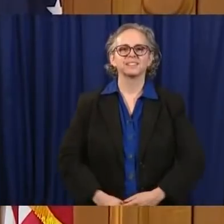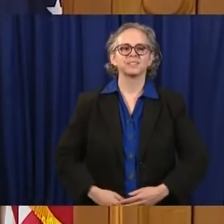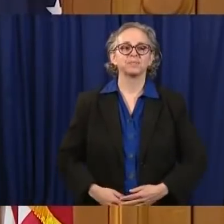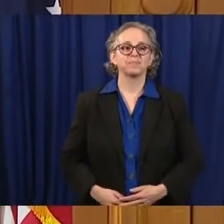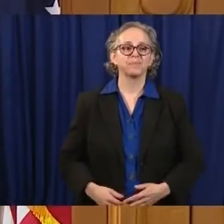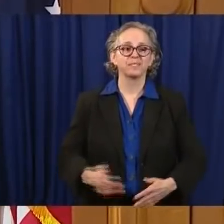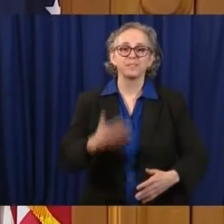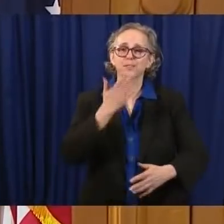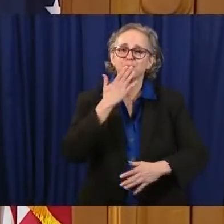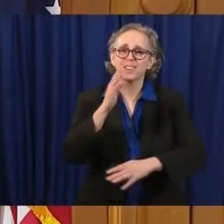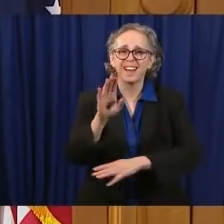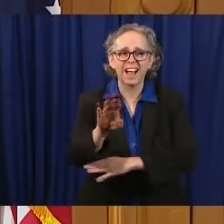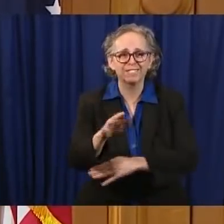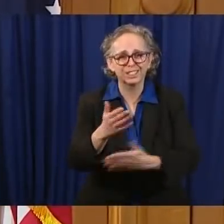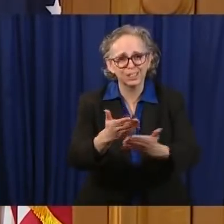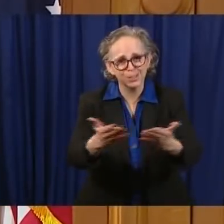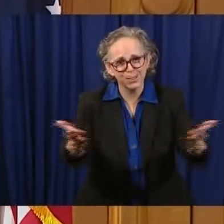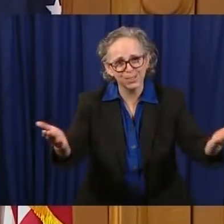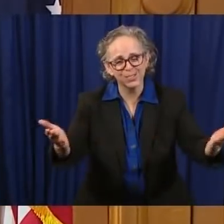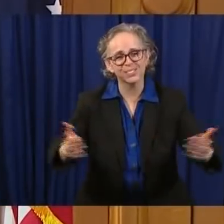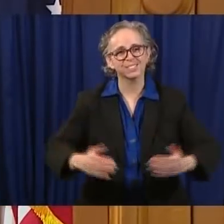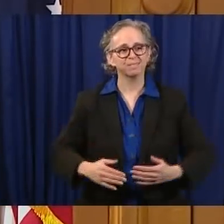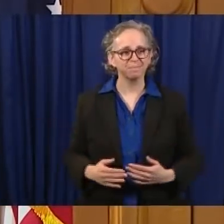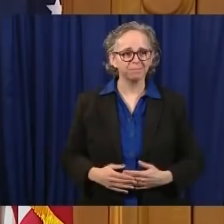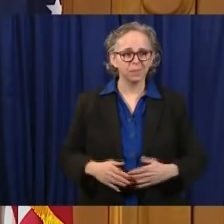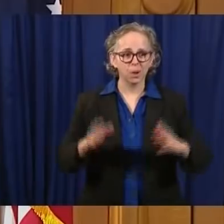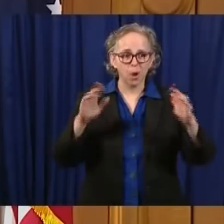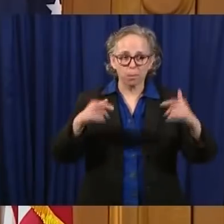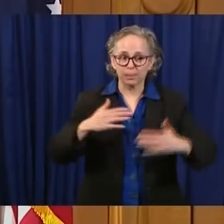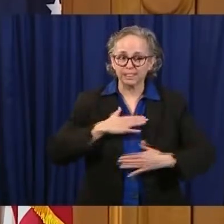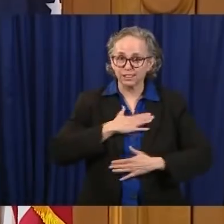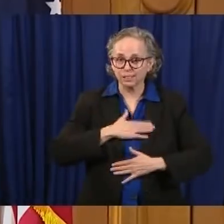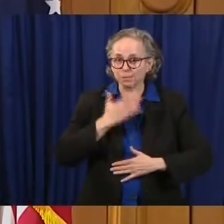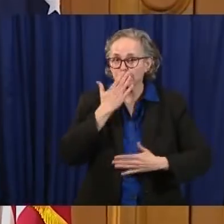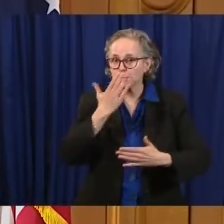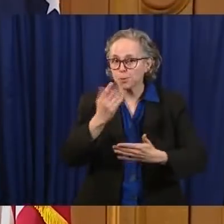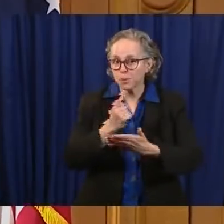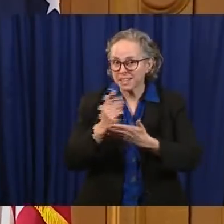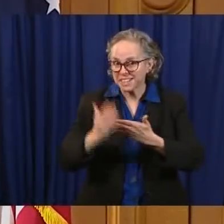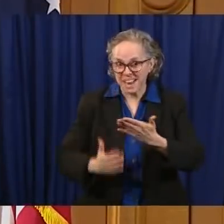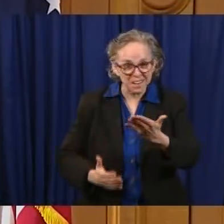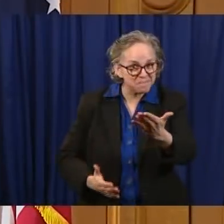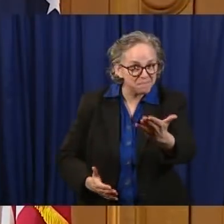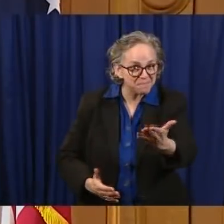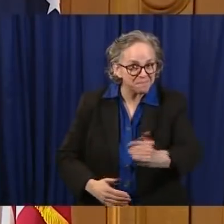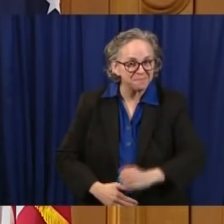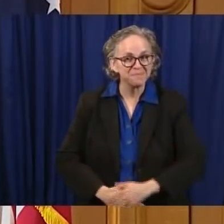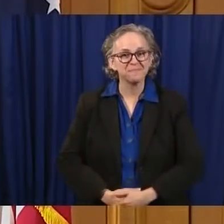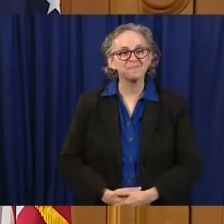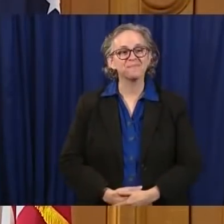HIS TEAM JUST JOINING US RIGHT NOW FOR AN UPDATE ON THE CORONAVIRUS NUMBERS HERE IN THE STATE OF OHIO, LET'S LISTEN